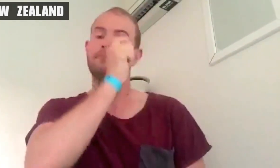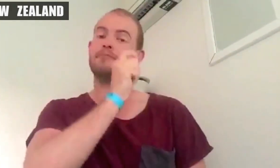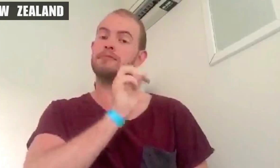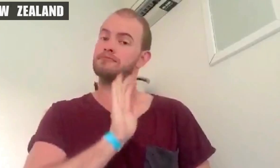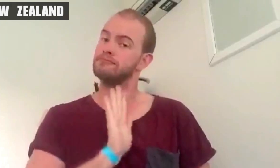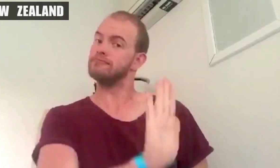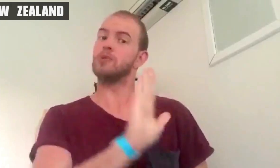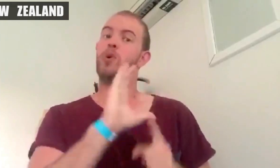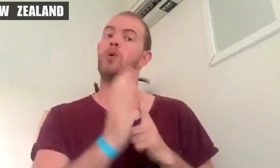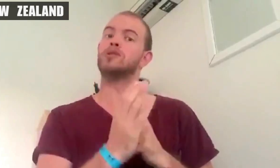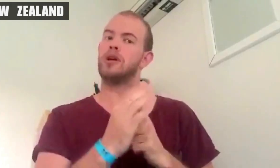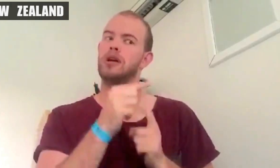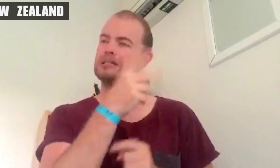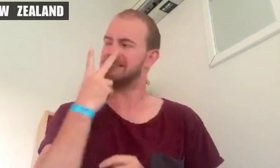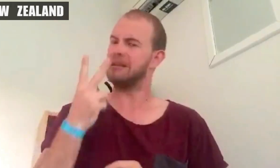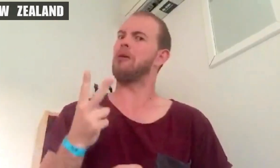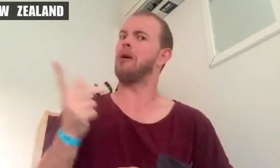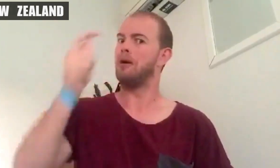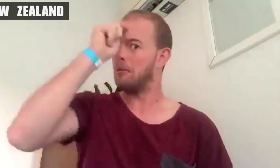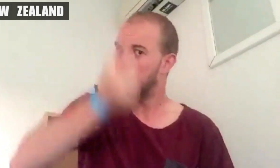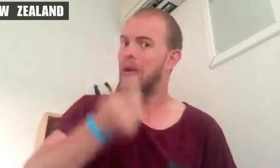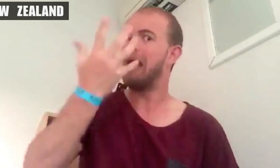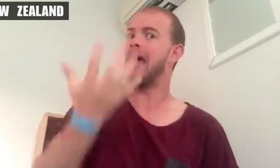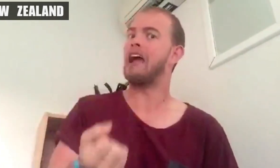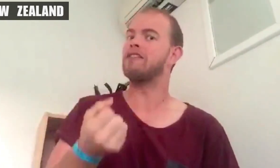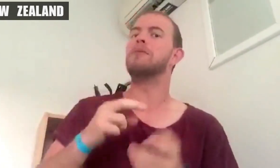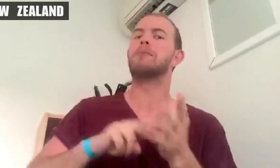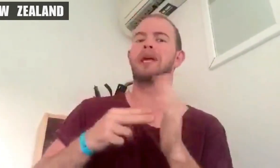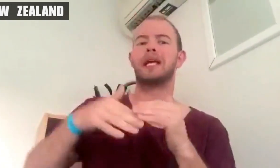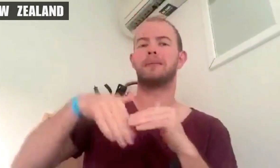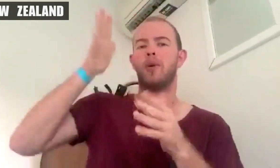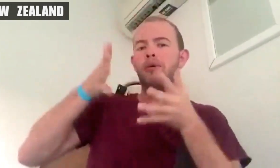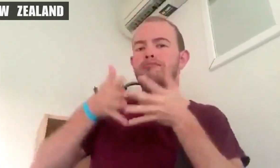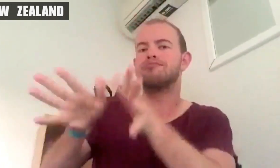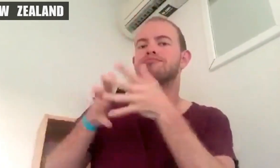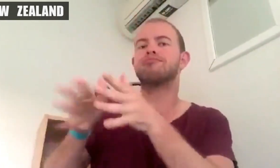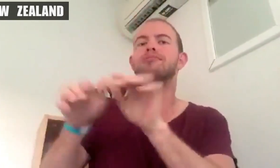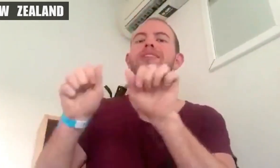Showing respect will have people share more with you.